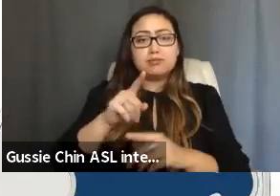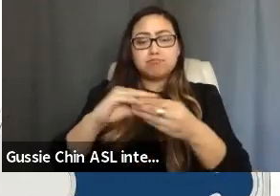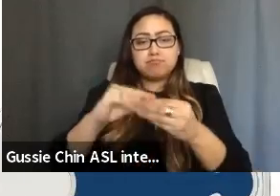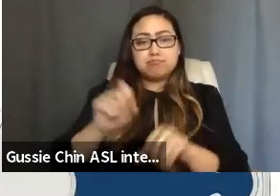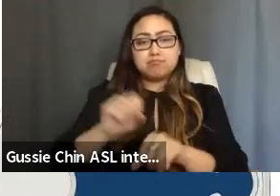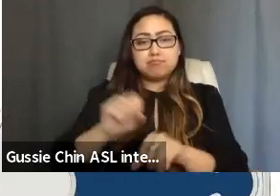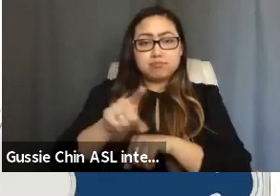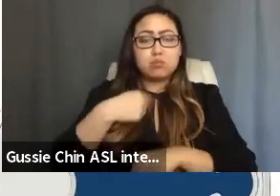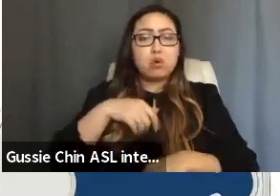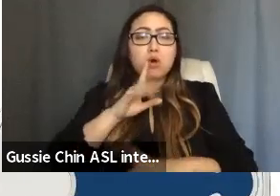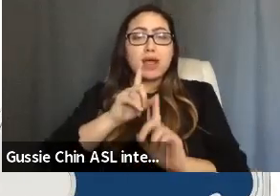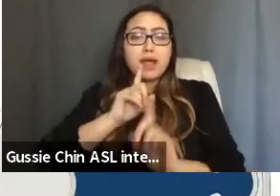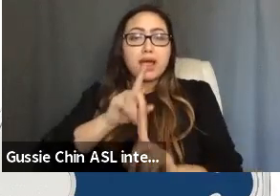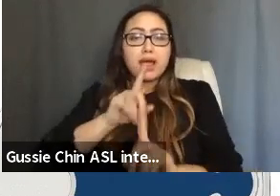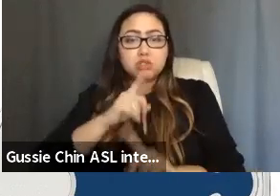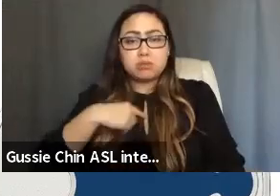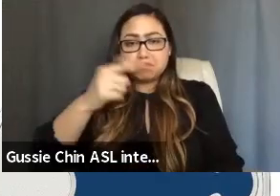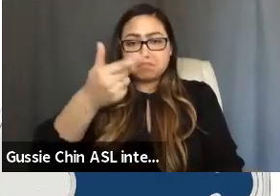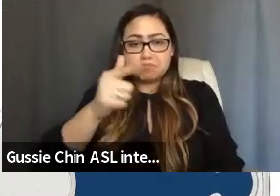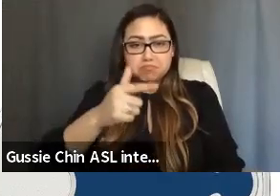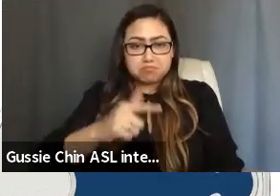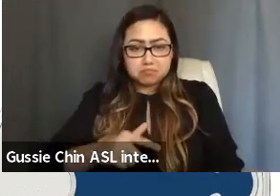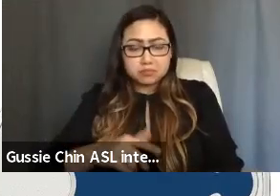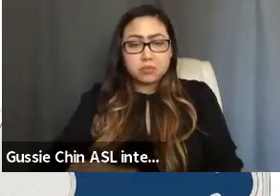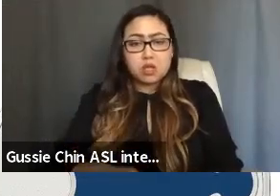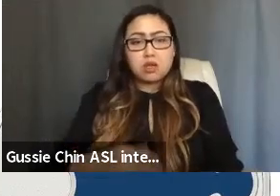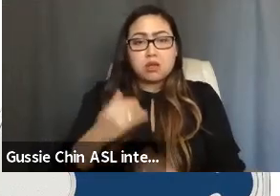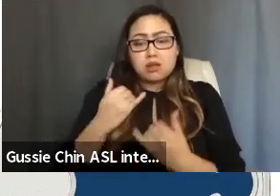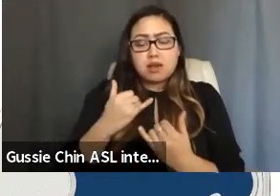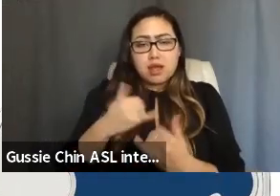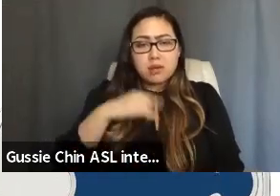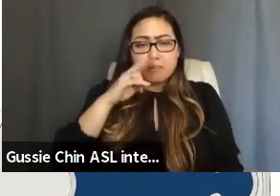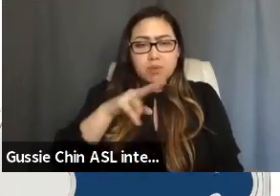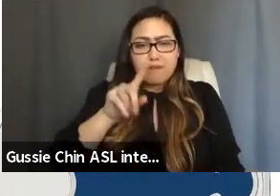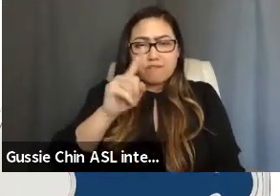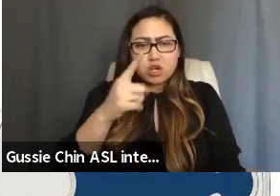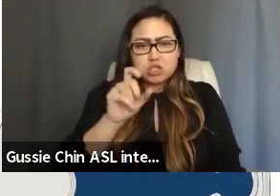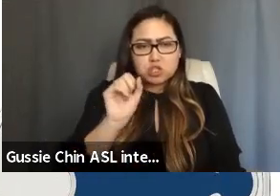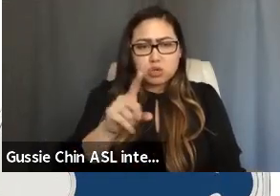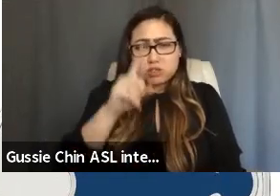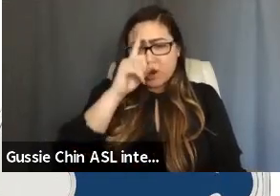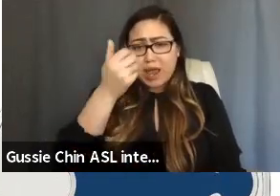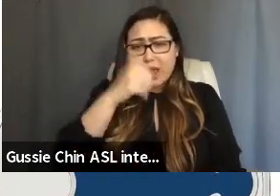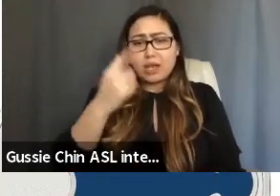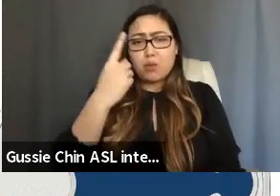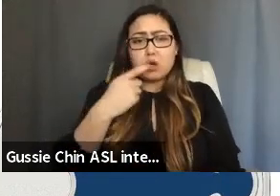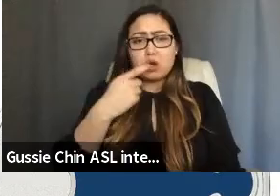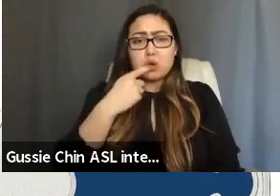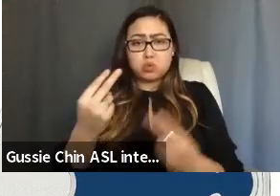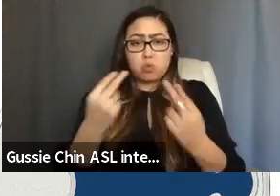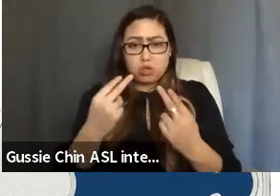Let me get you a first question for anybody in the audience who is at another state or wants